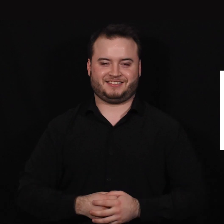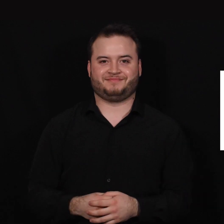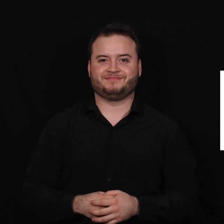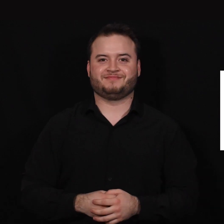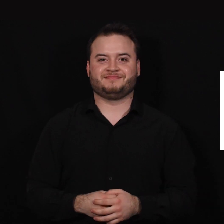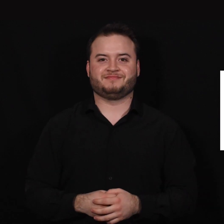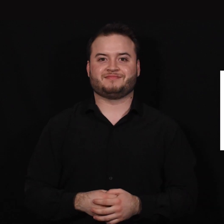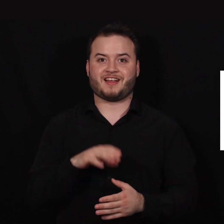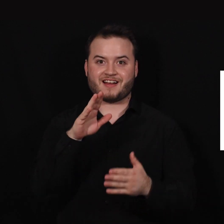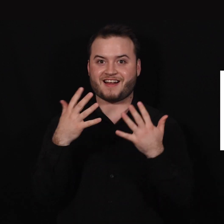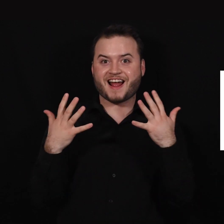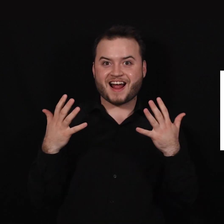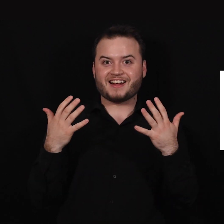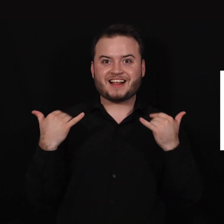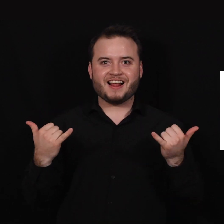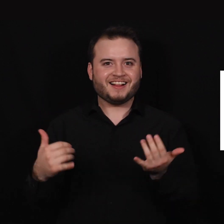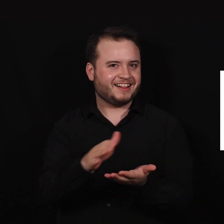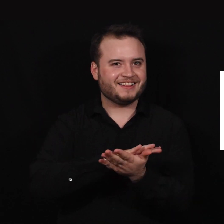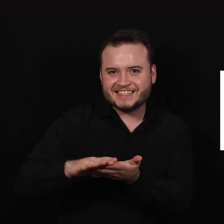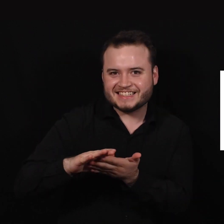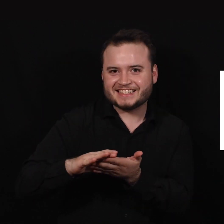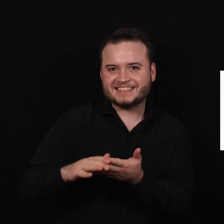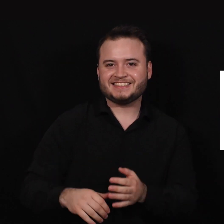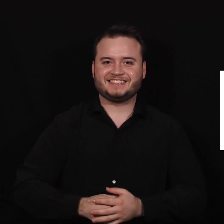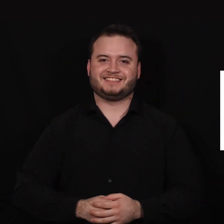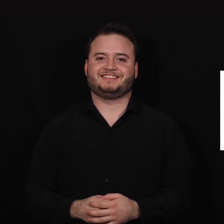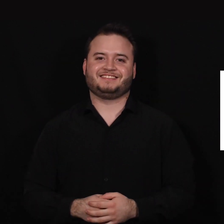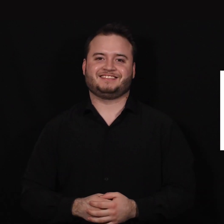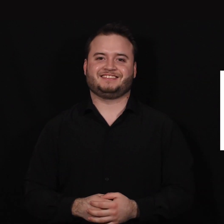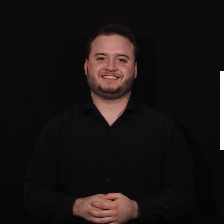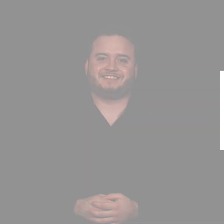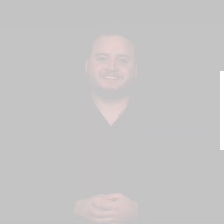You’ve got clean hands!